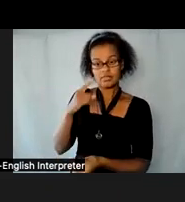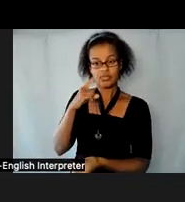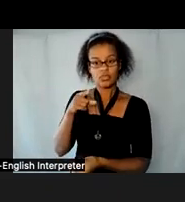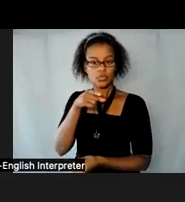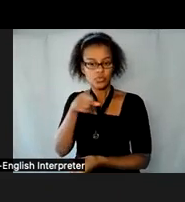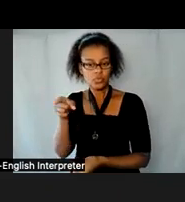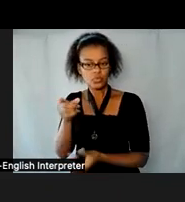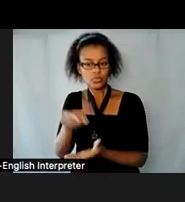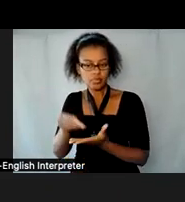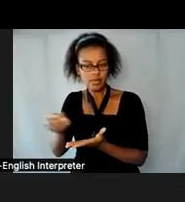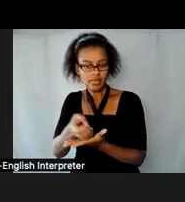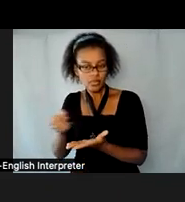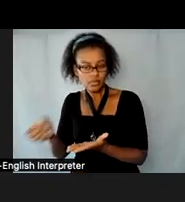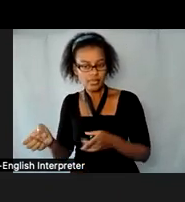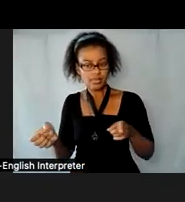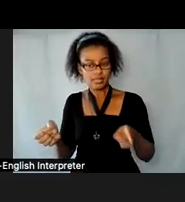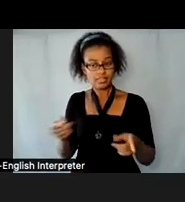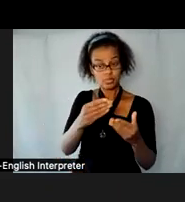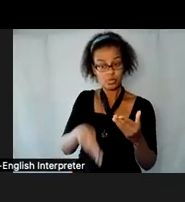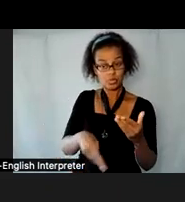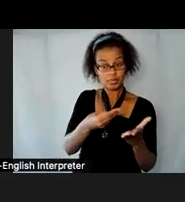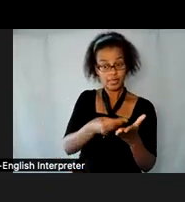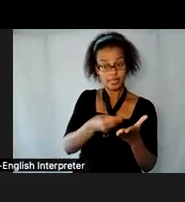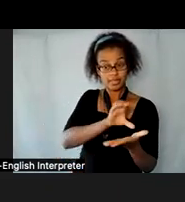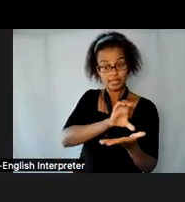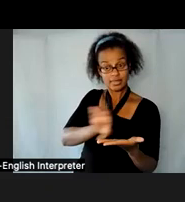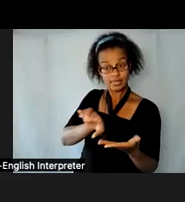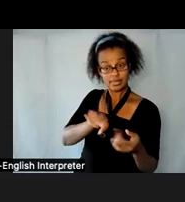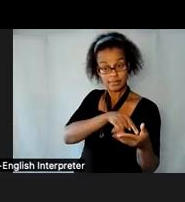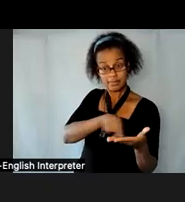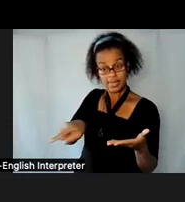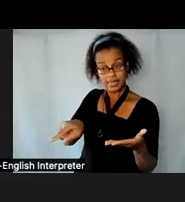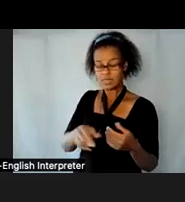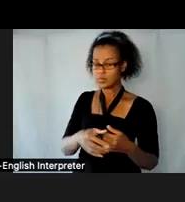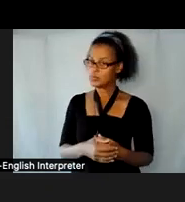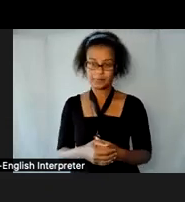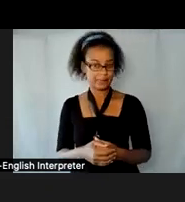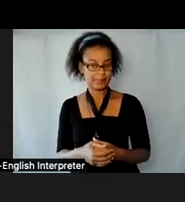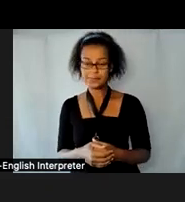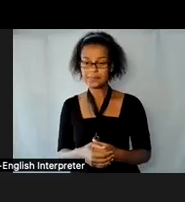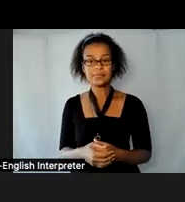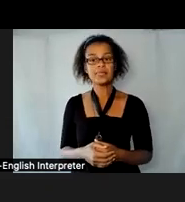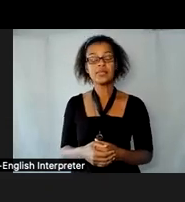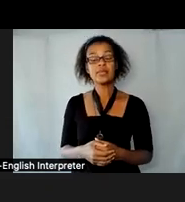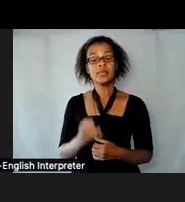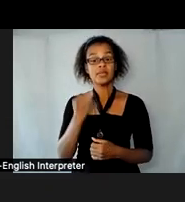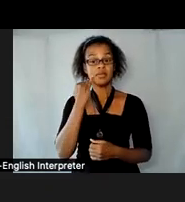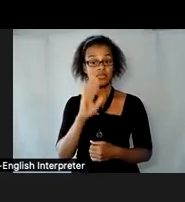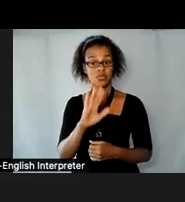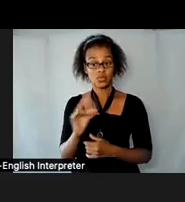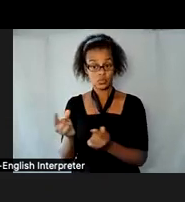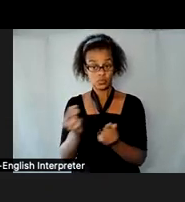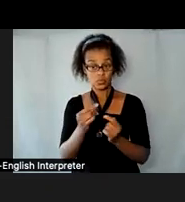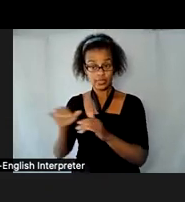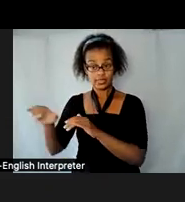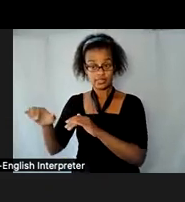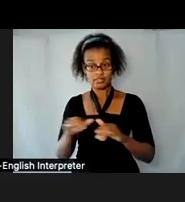activity has taken place outside of the city of Toronto, ongoing organizational operating